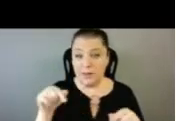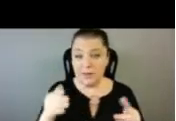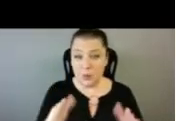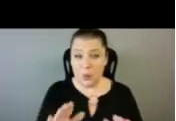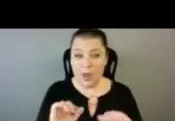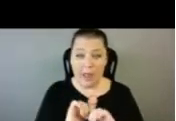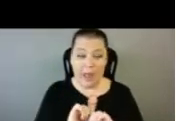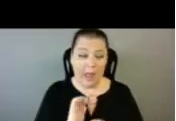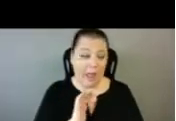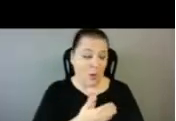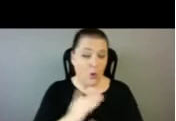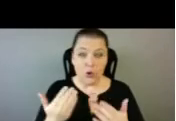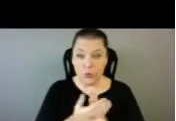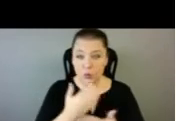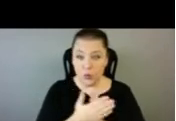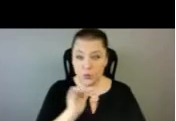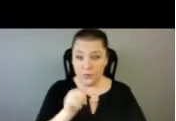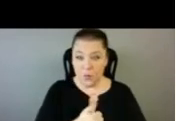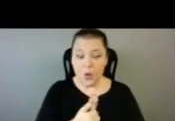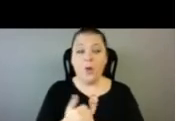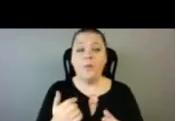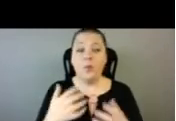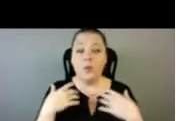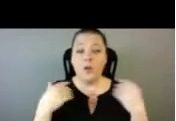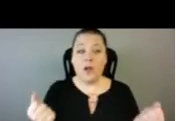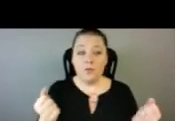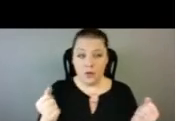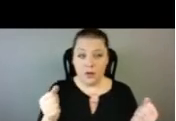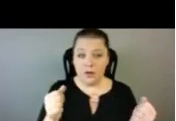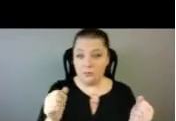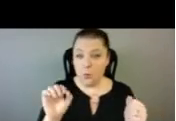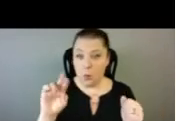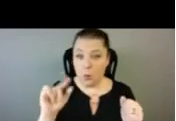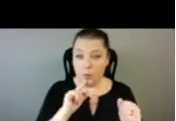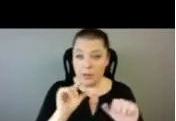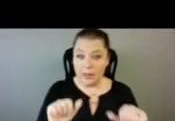newly formed recovery community organizations to capture data. Next slide.